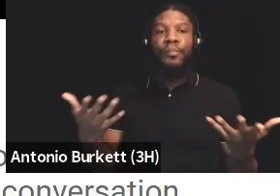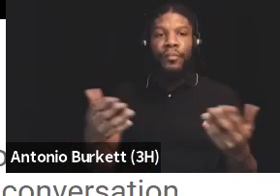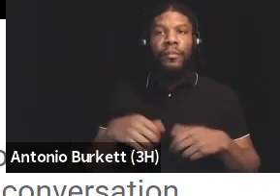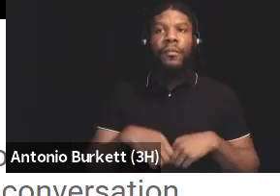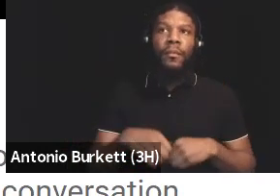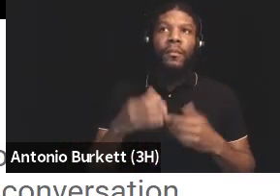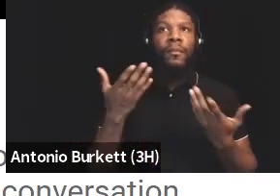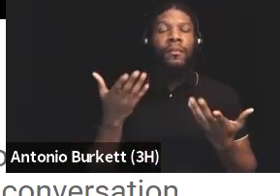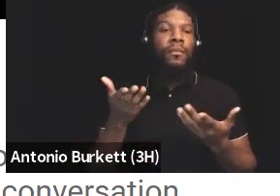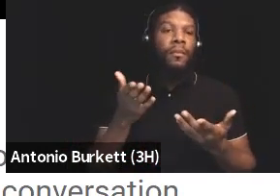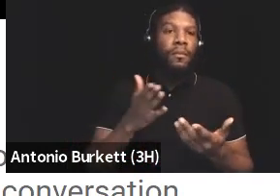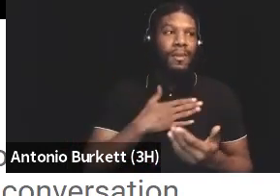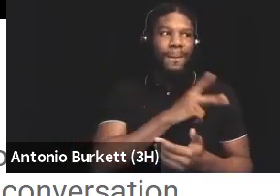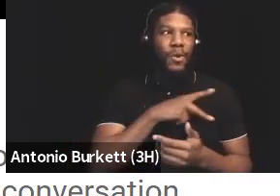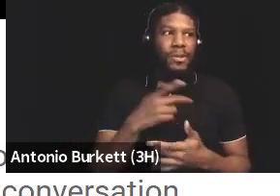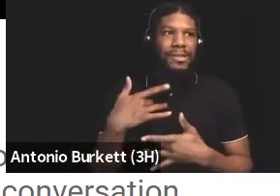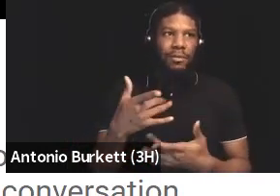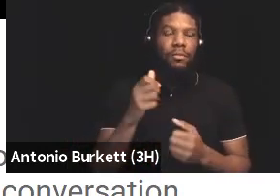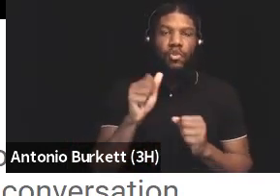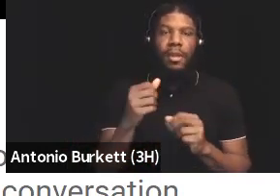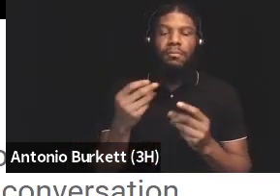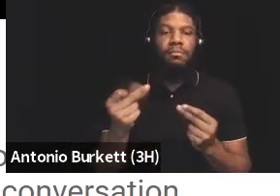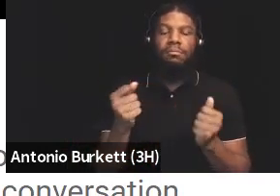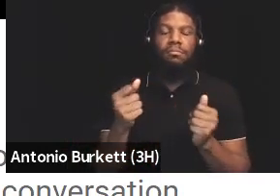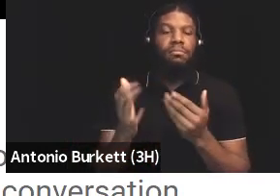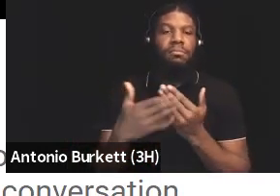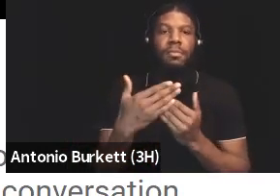of get this from my personality, but I just like talking to people and, like just getting to know